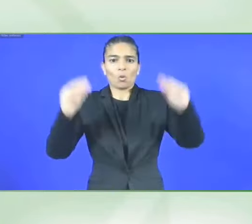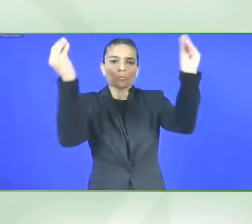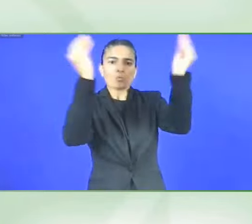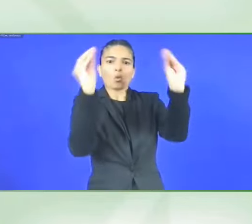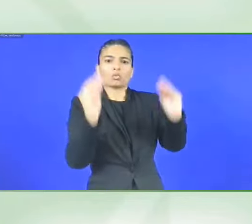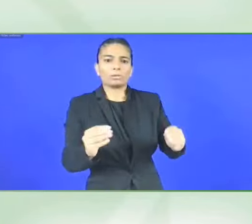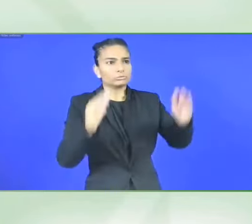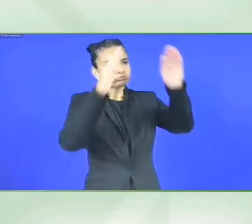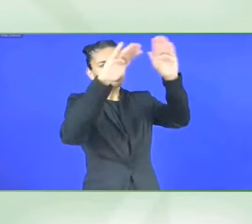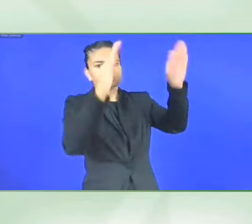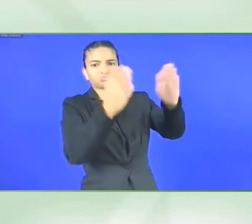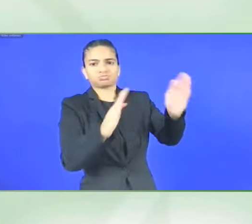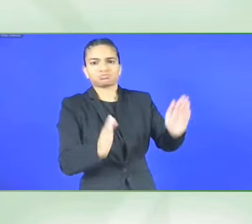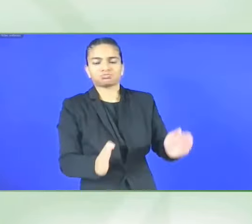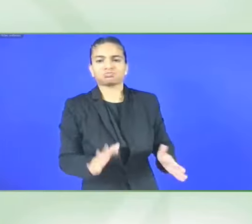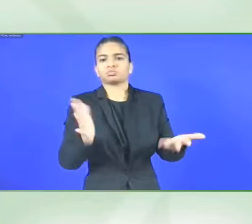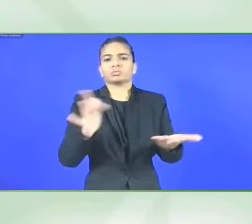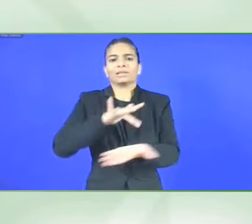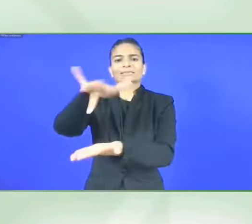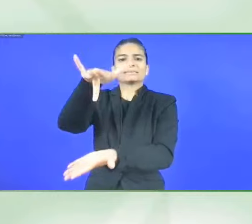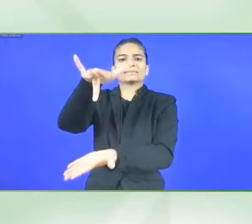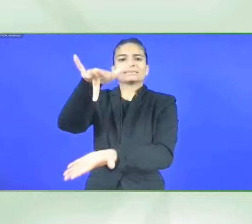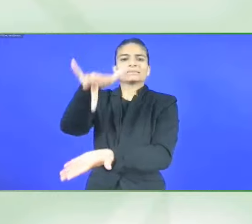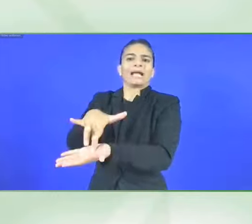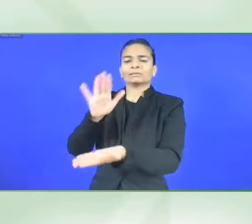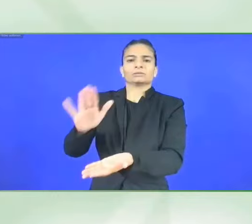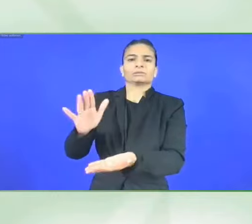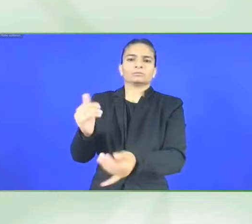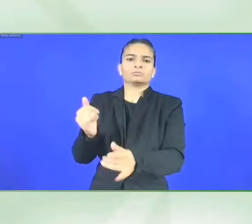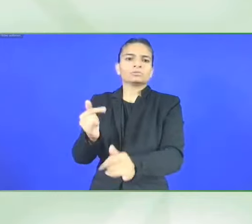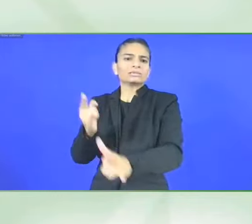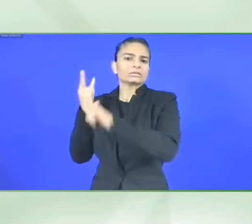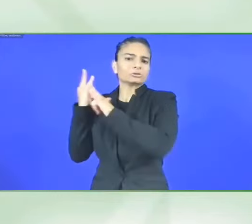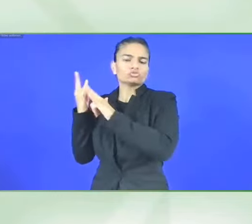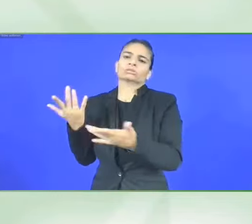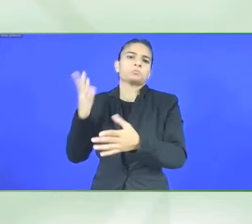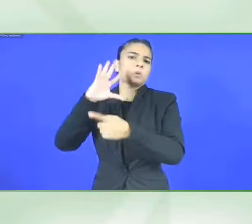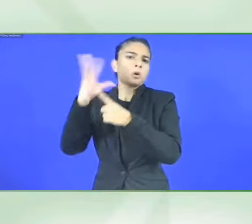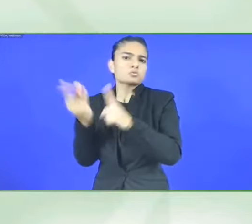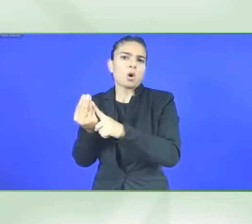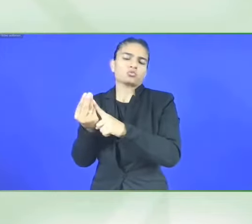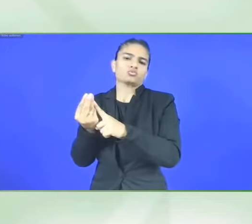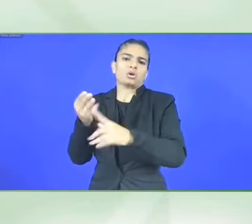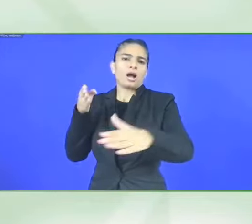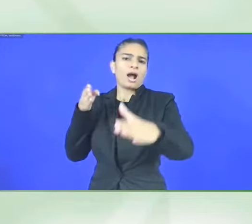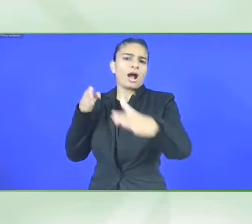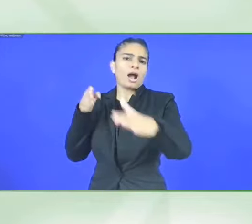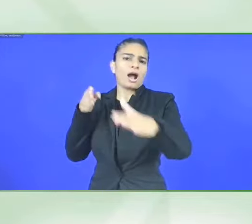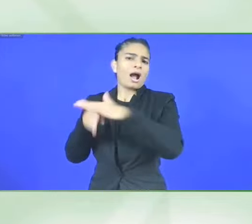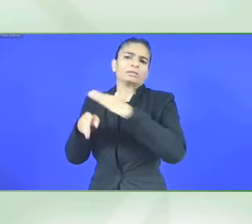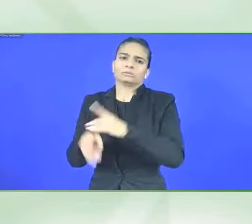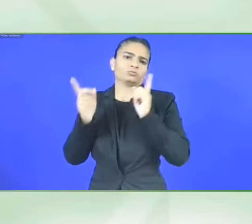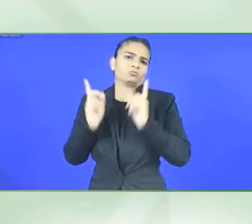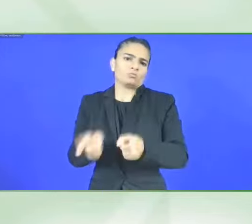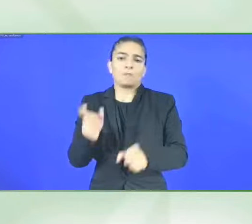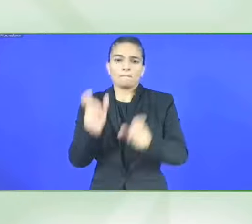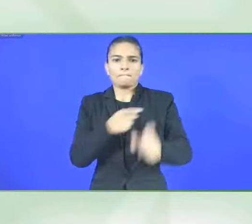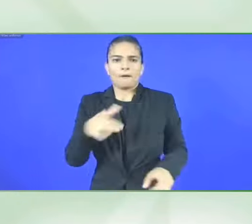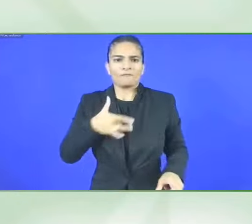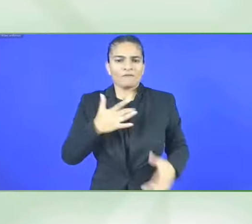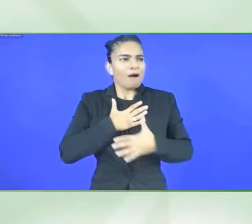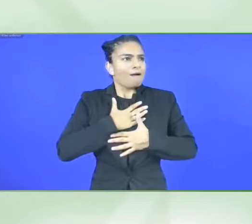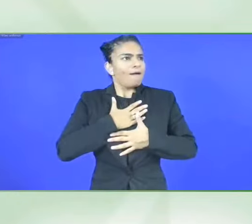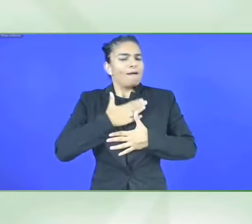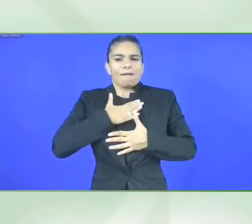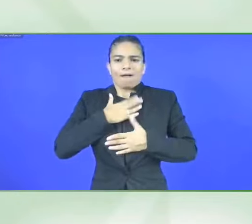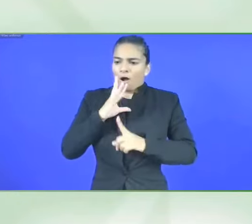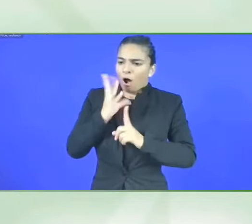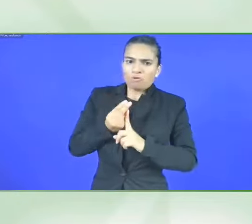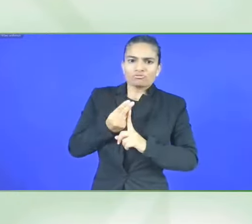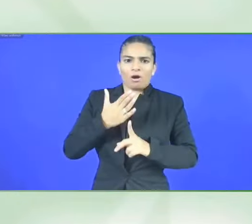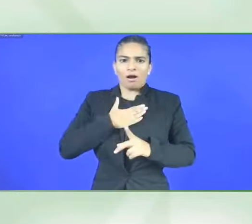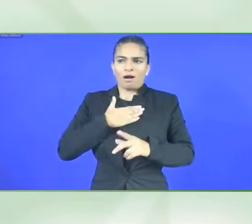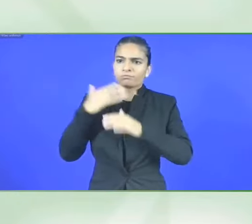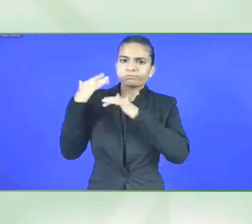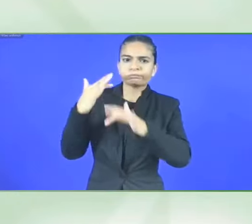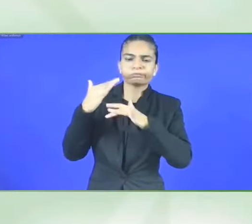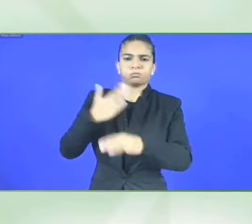And of course, digital accessibility when we recognise the last day yesterday, and also